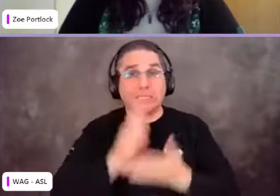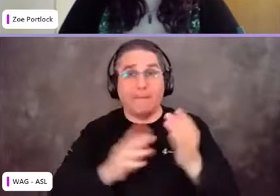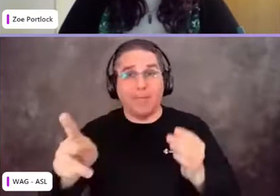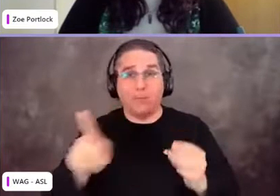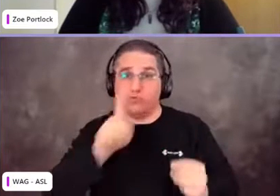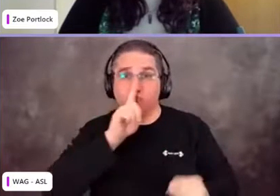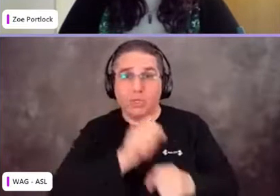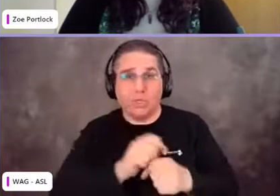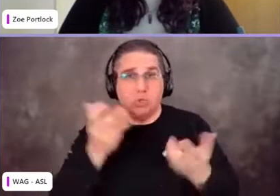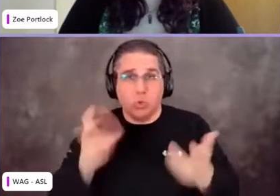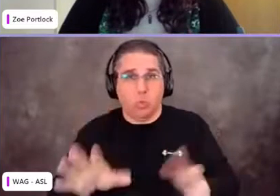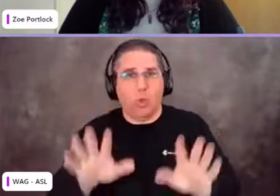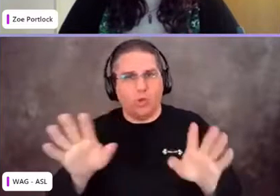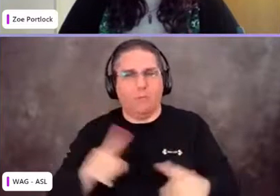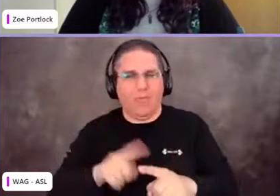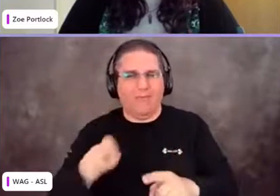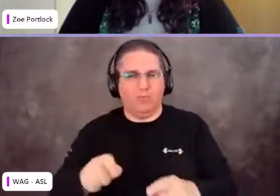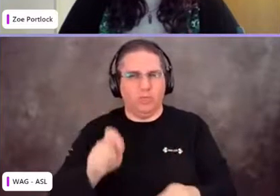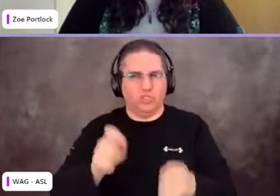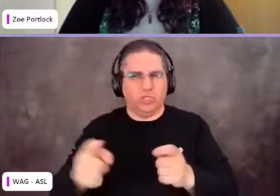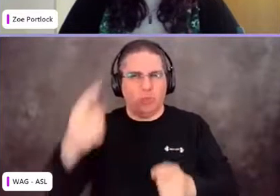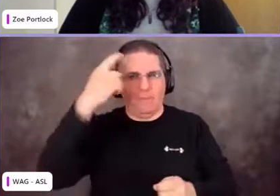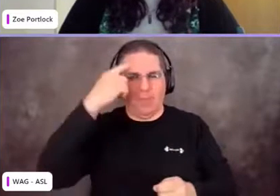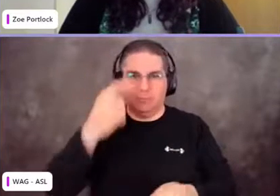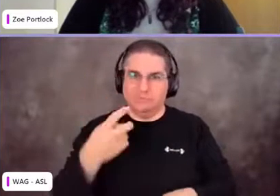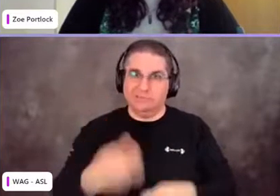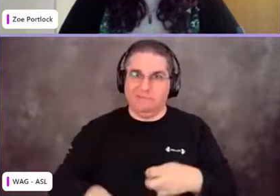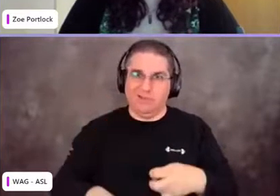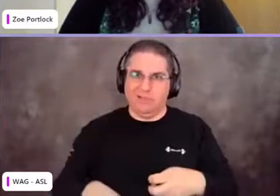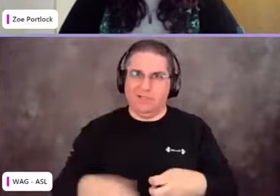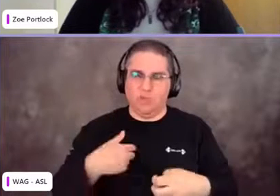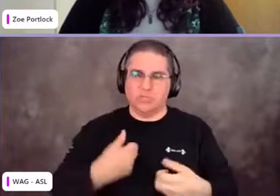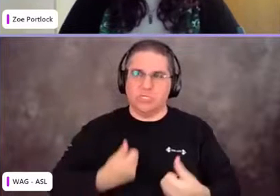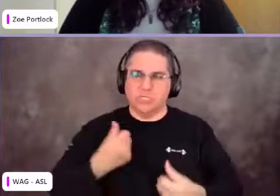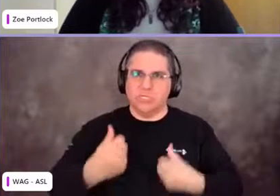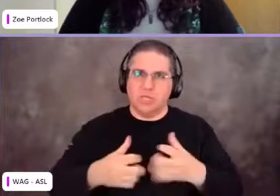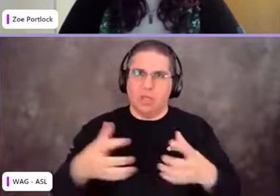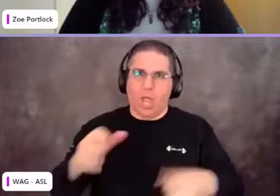now, they don't always don't want mean I to do it even though there's a group of people that don't want to work